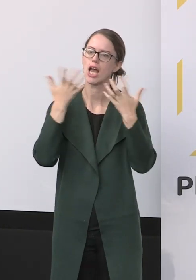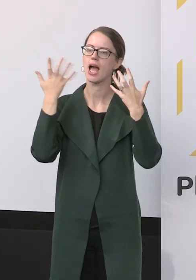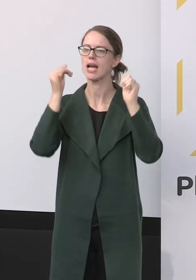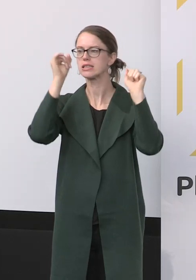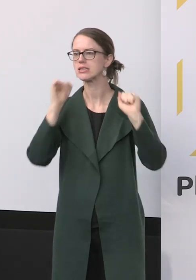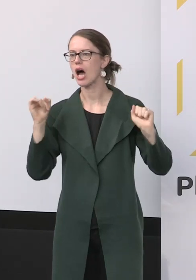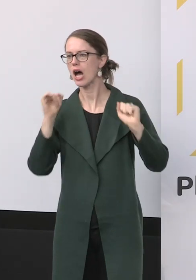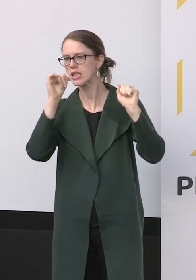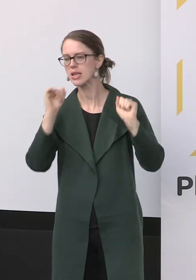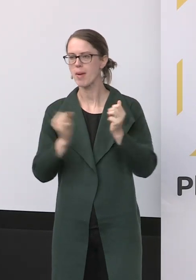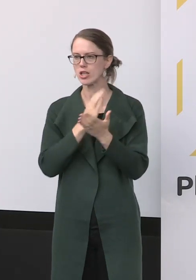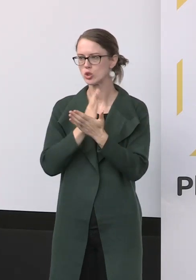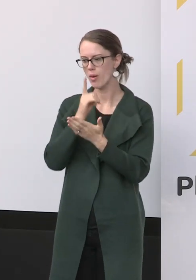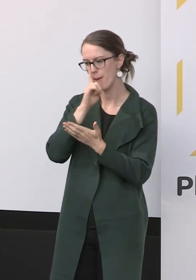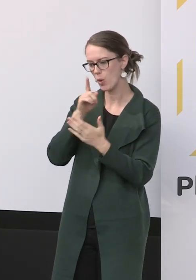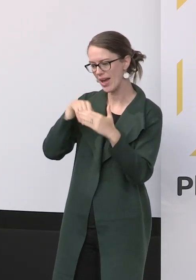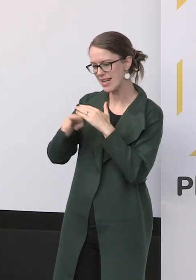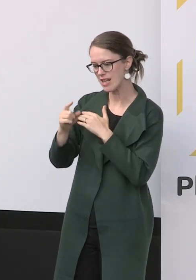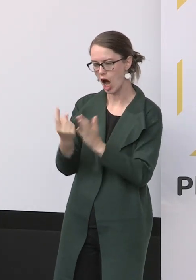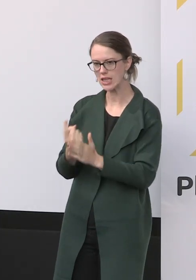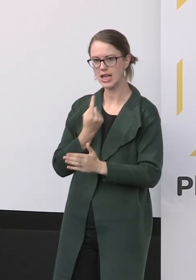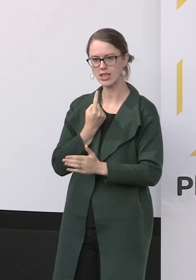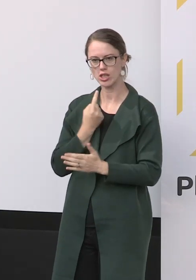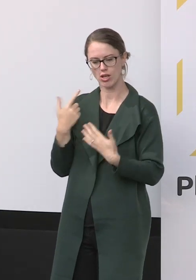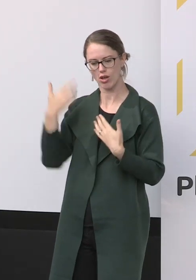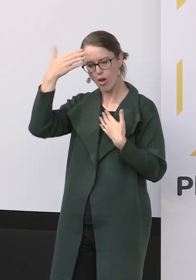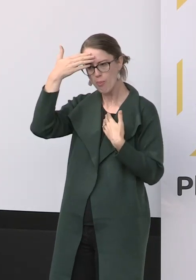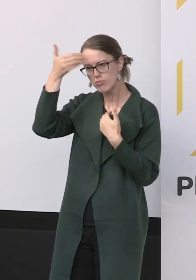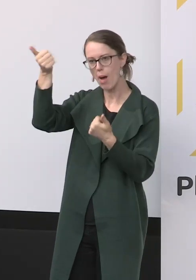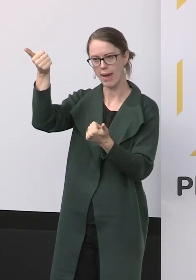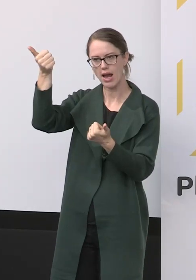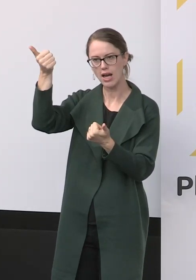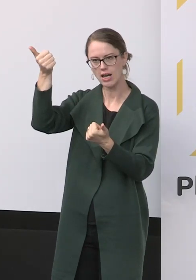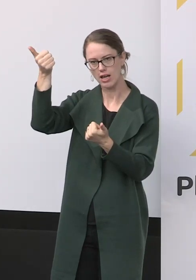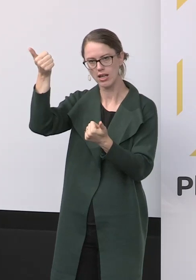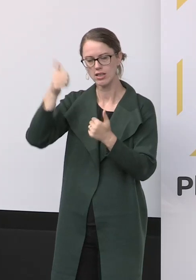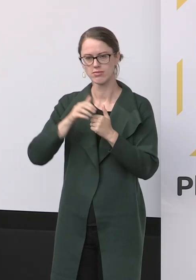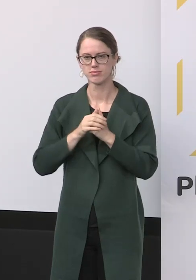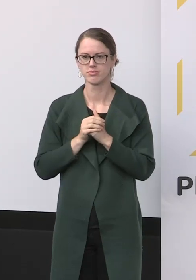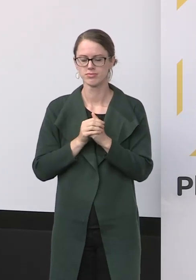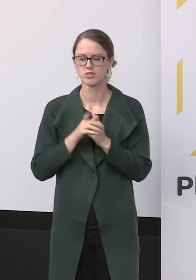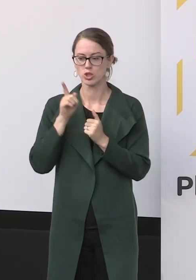arrangements to ensure people can get out for physical activity, making sure the